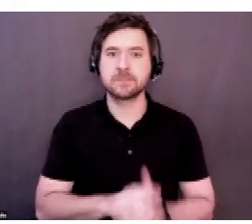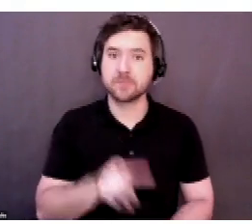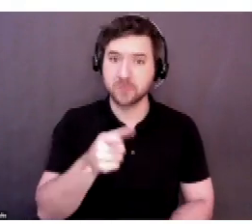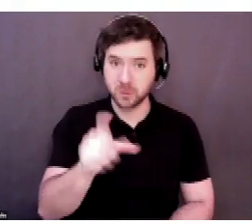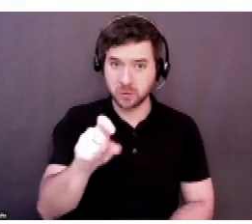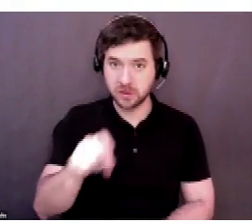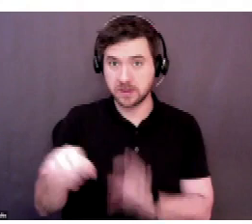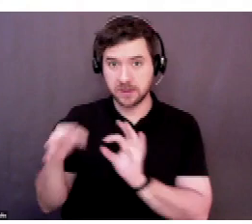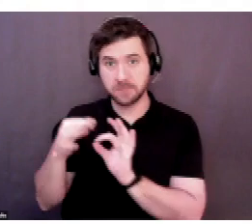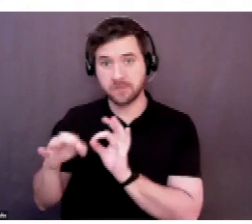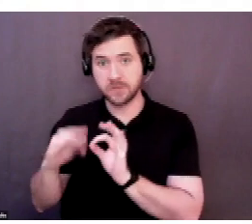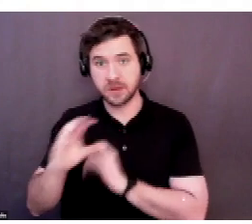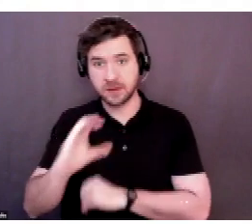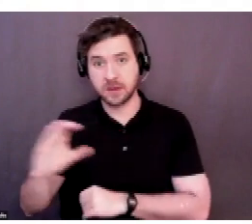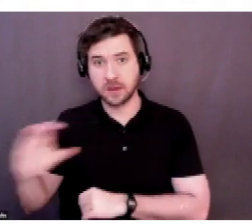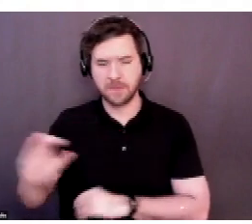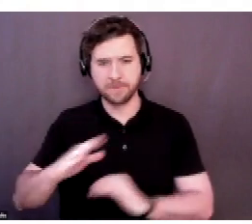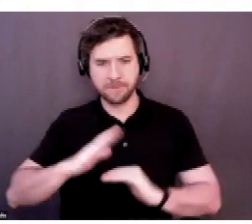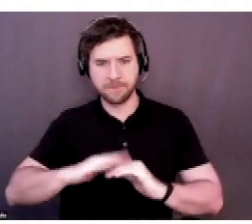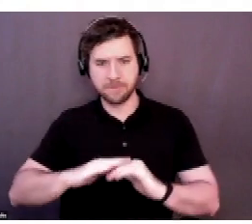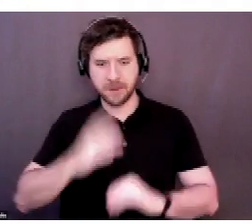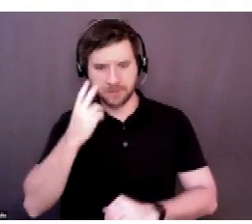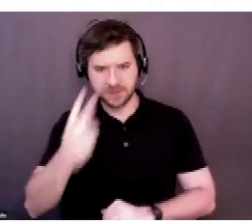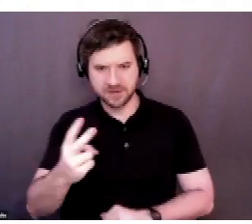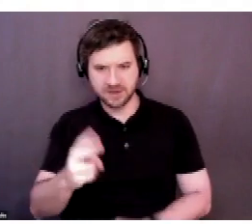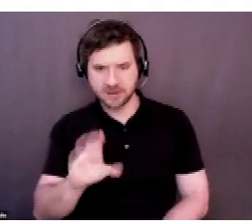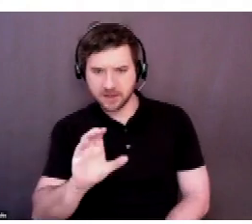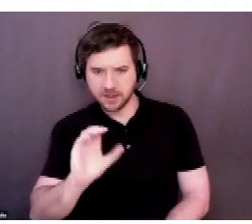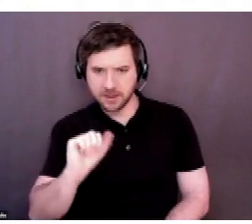there is a caption button at the bottom of the screen,